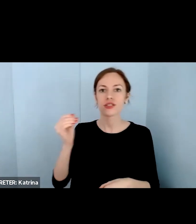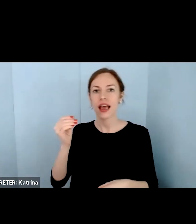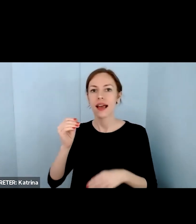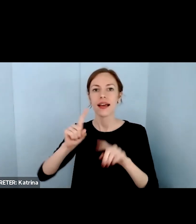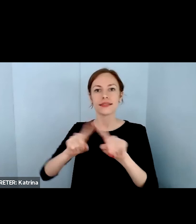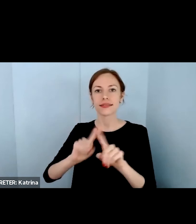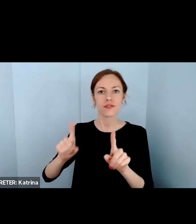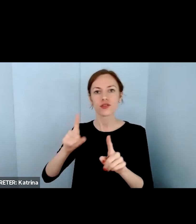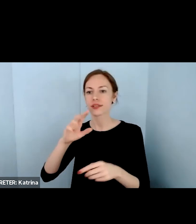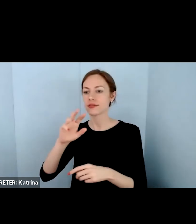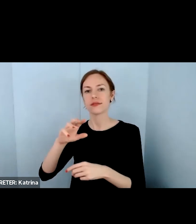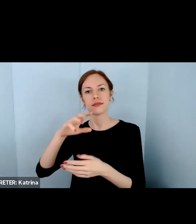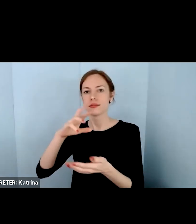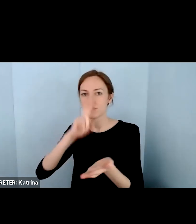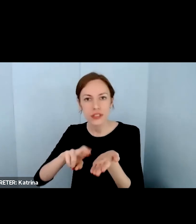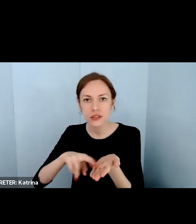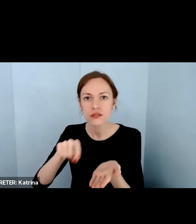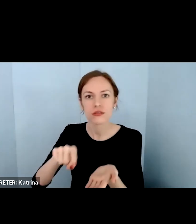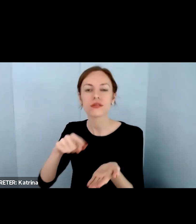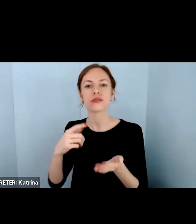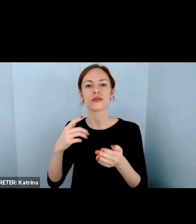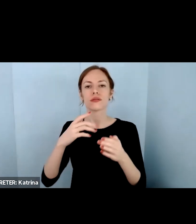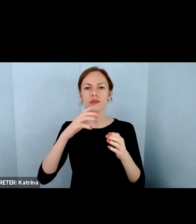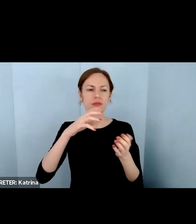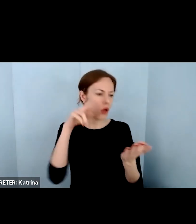During the capital siege.